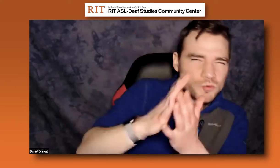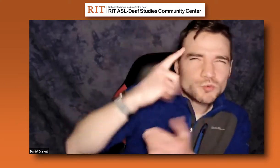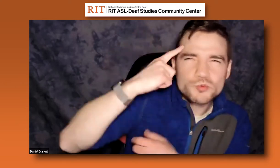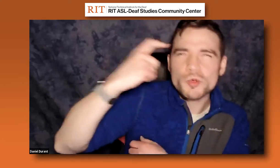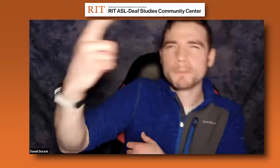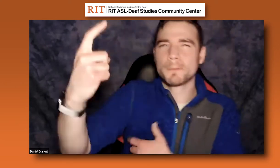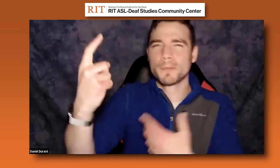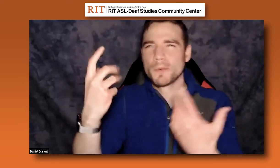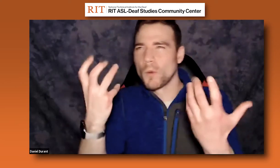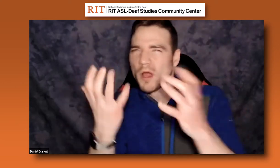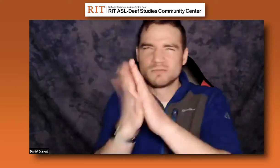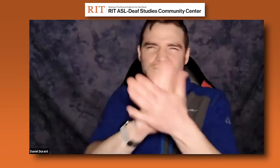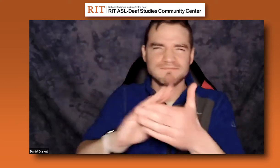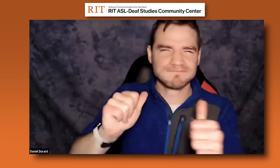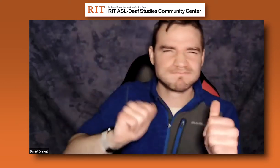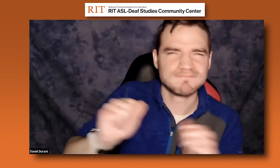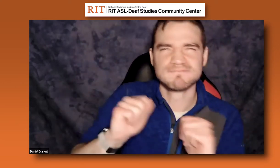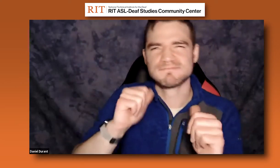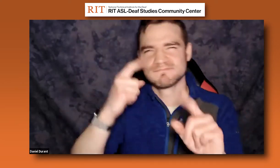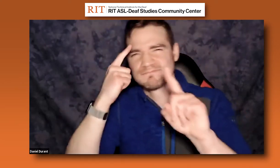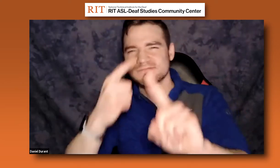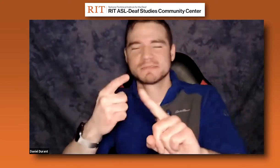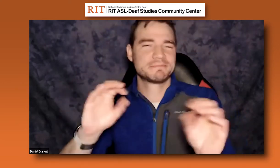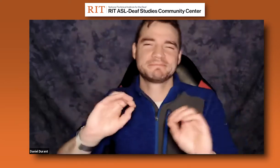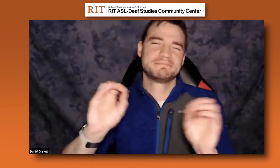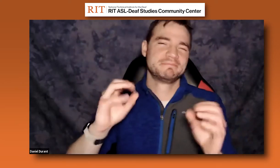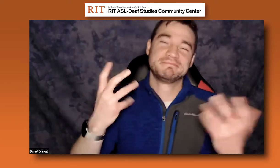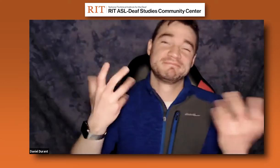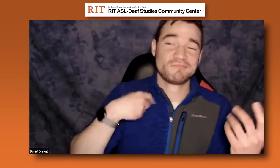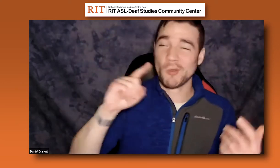I still wasn't really sure what I wanted to do.